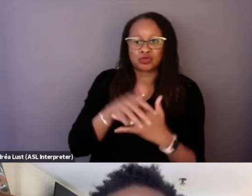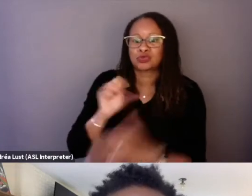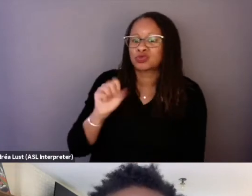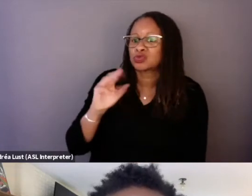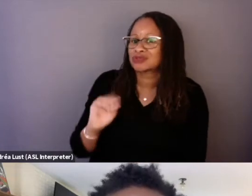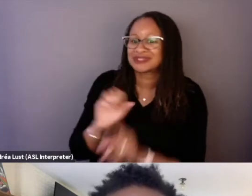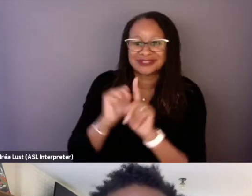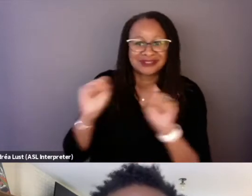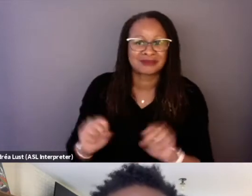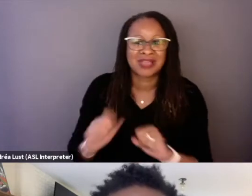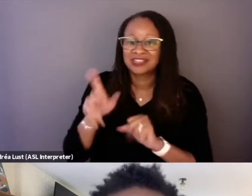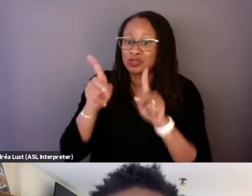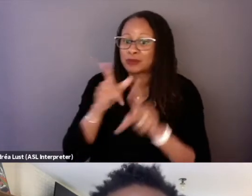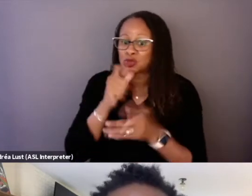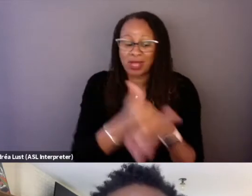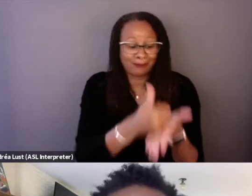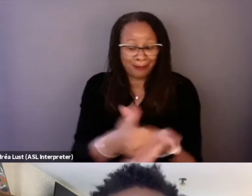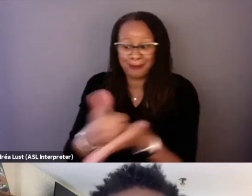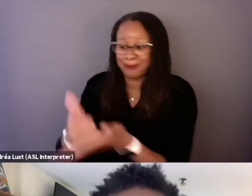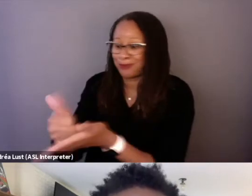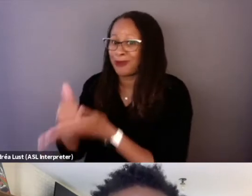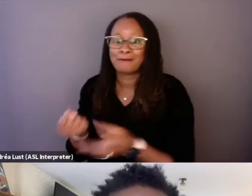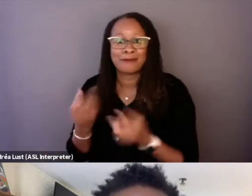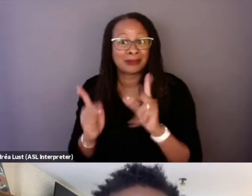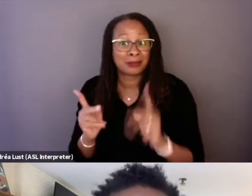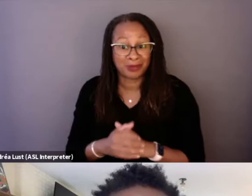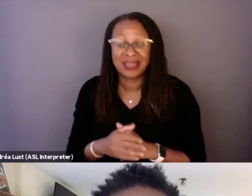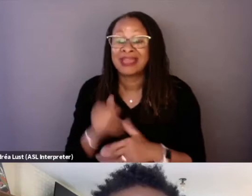She was the person who helped everyone else. And even in her career choice, you know,